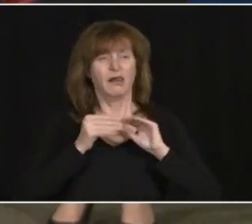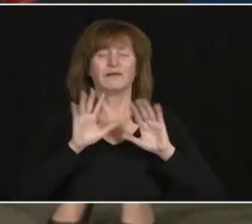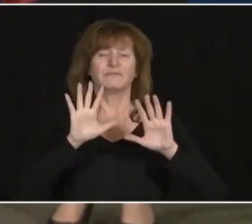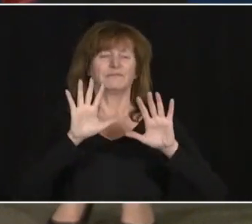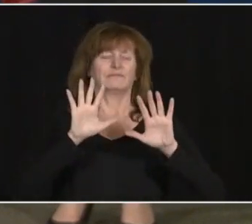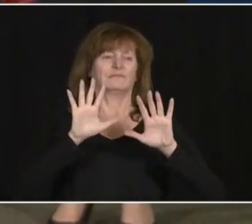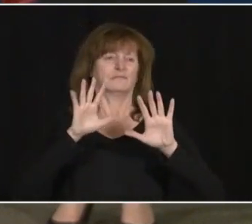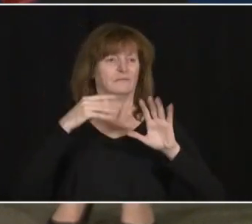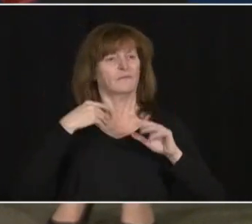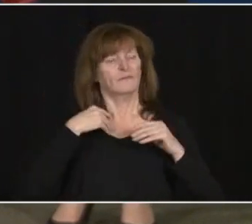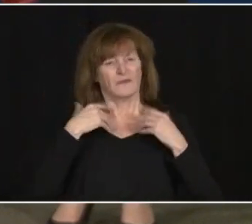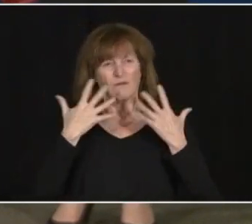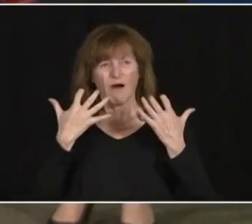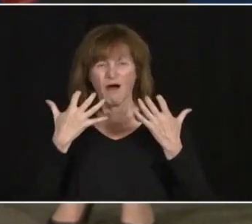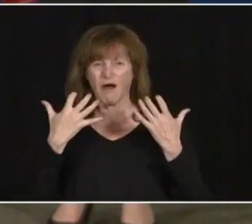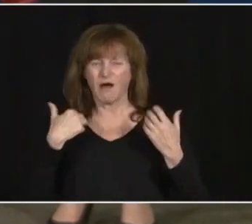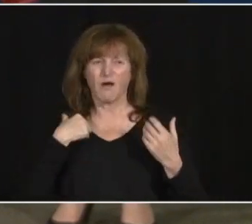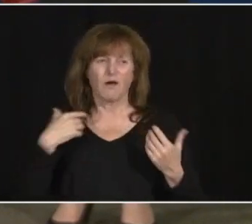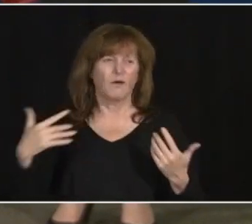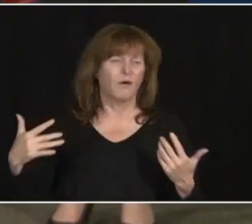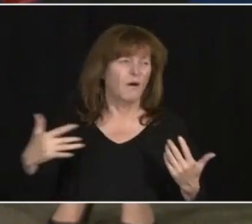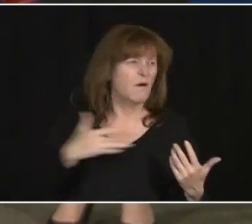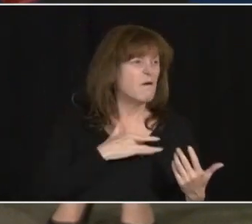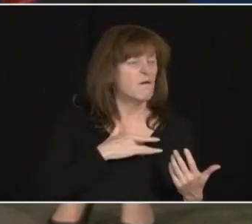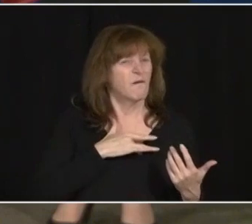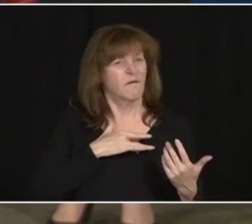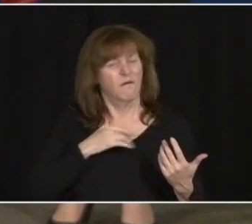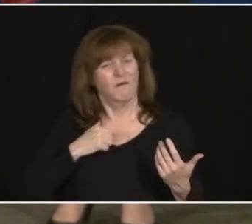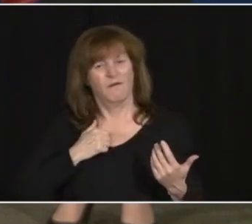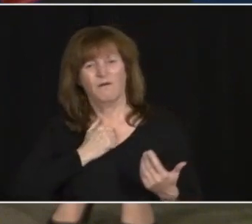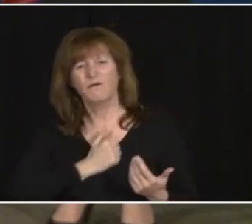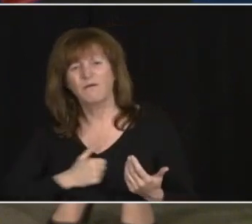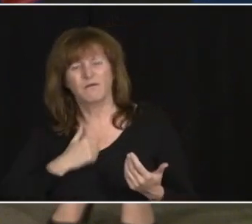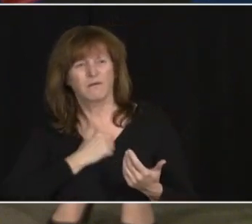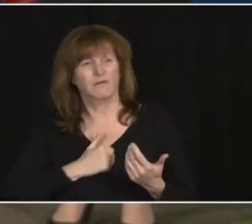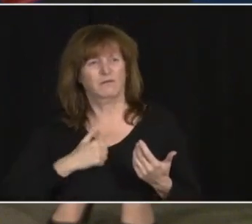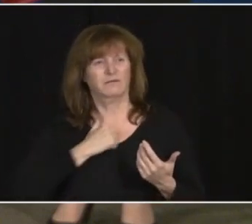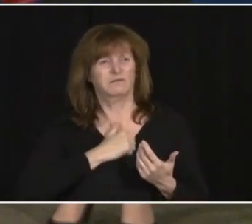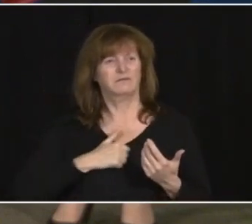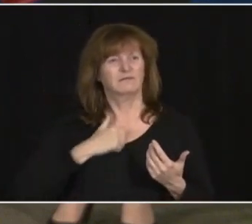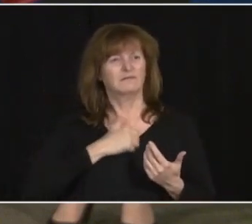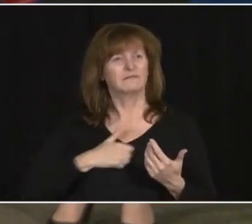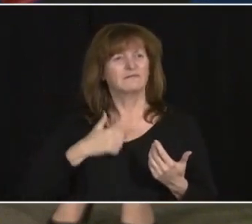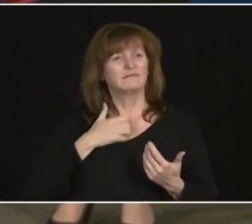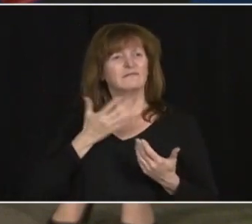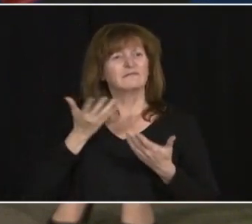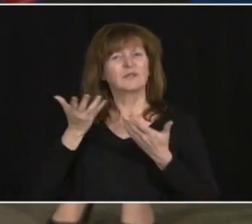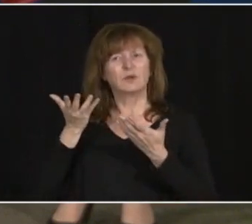to those impacted by the tragic events that Took Pl. in Nova Scotia yesterday.